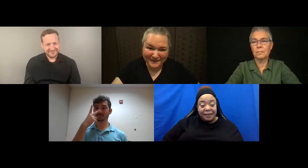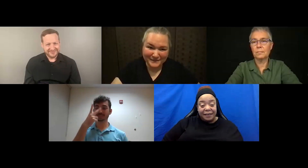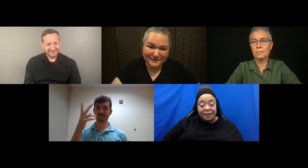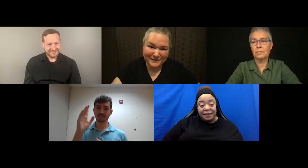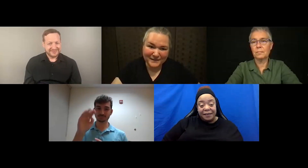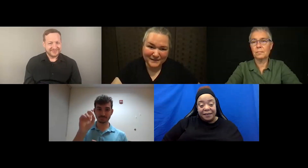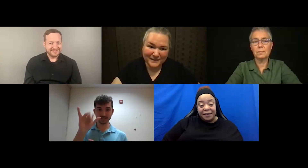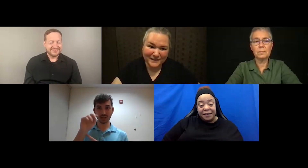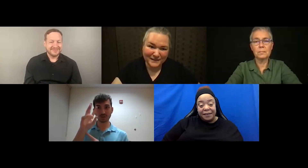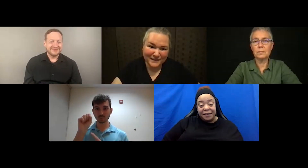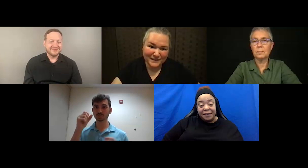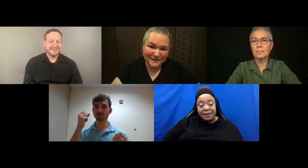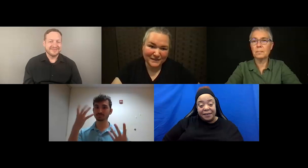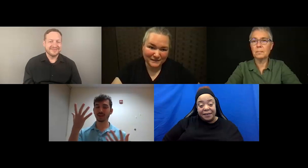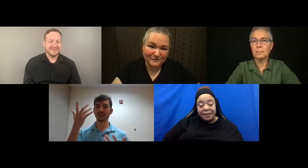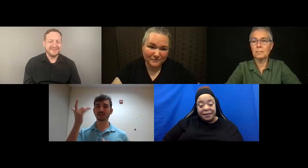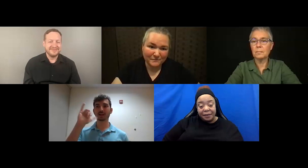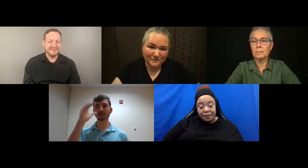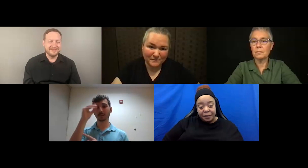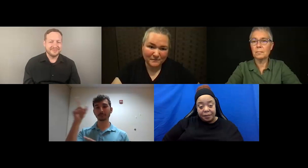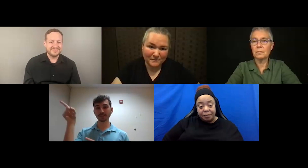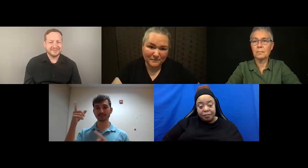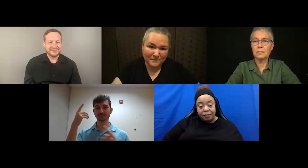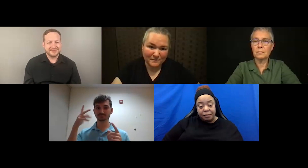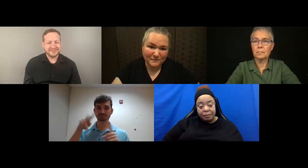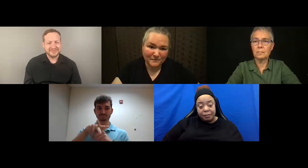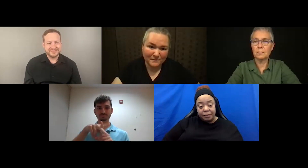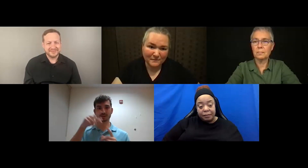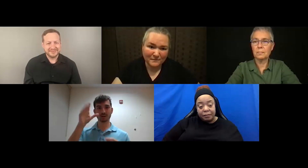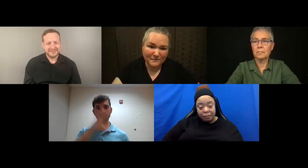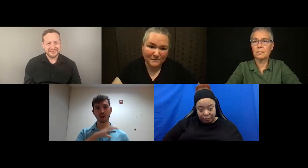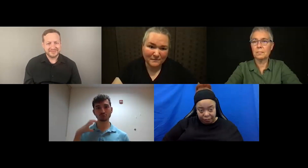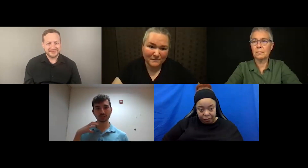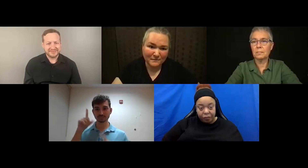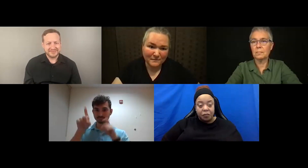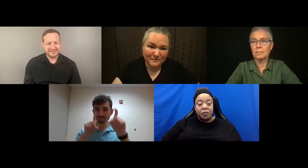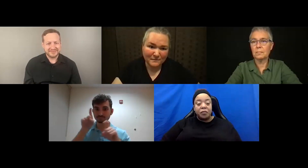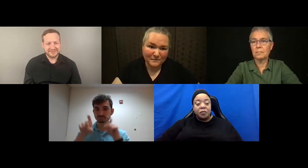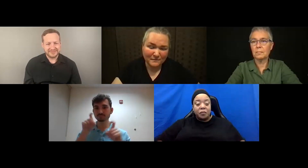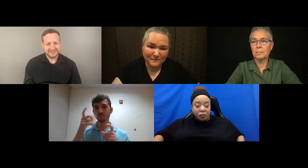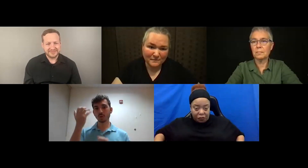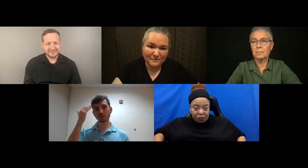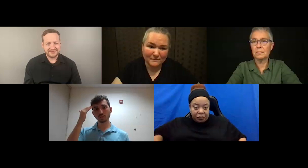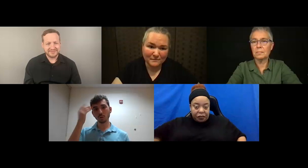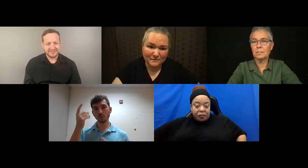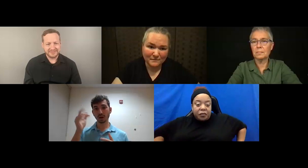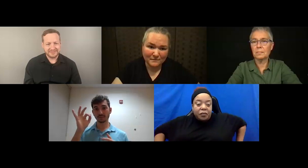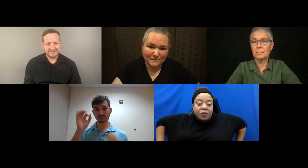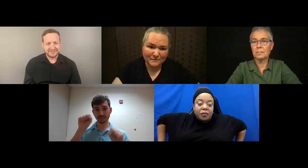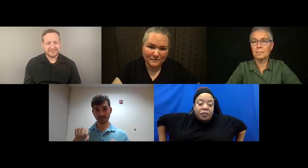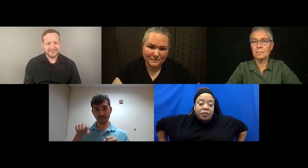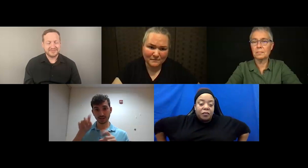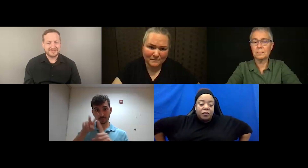What I've seen through media and the news, companies have approached Congress,